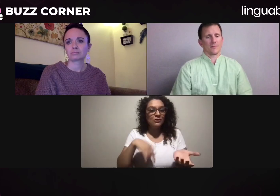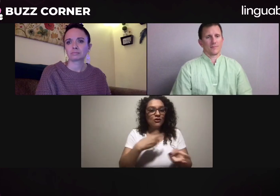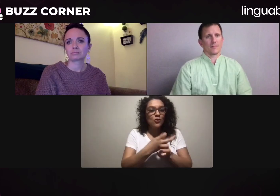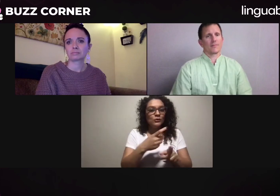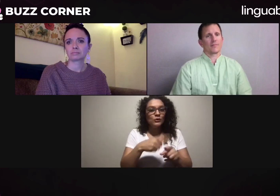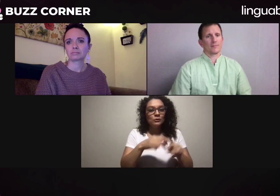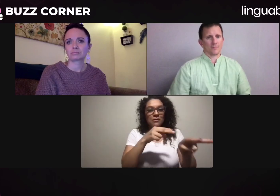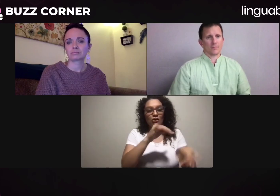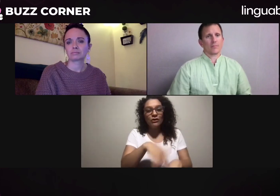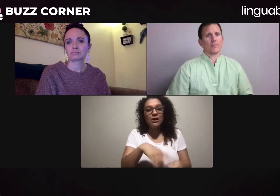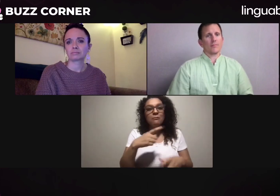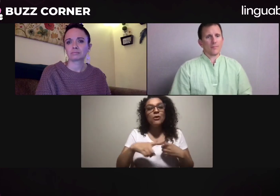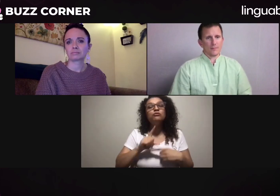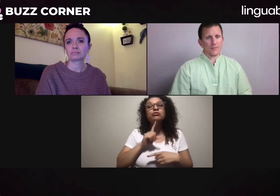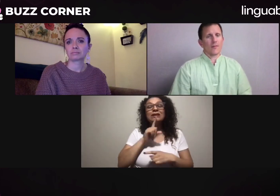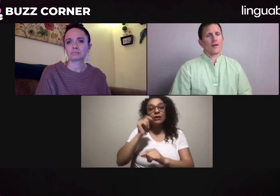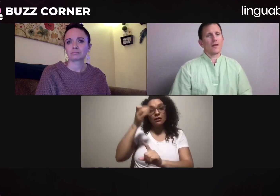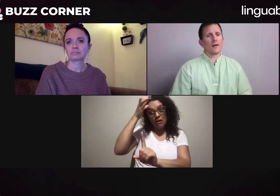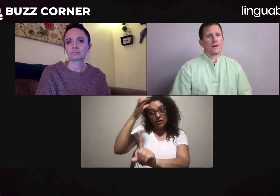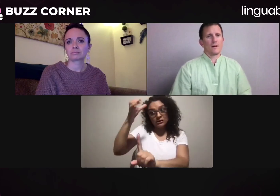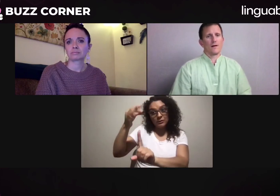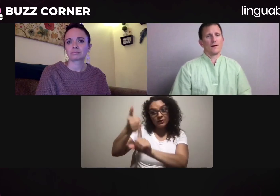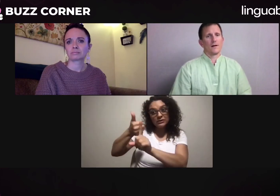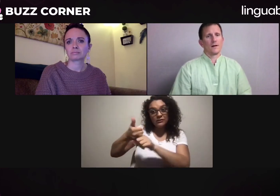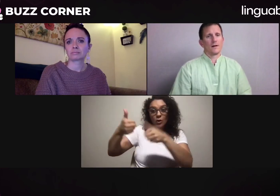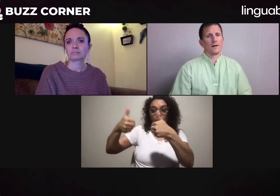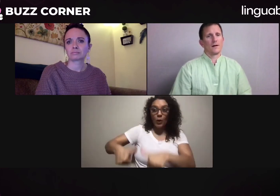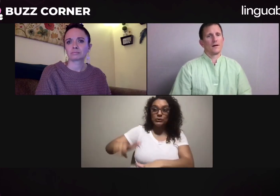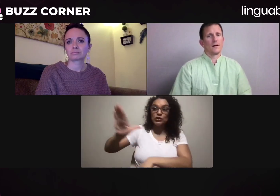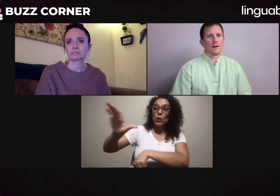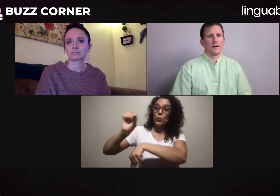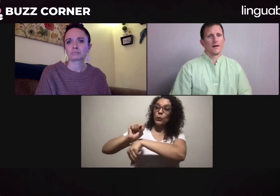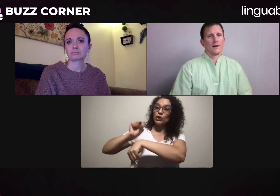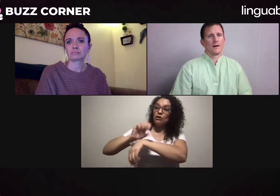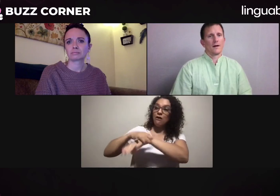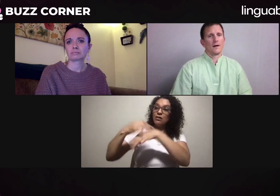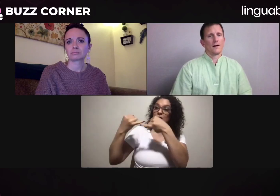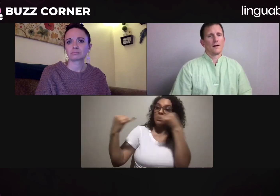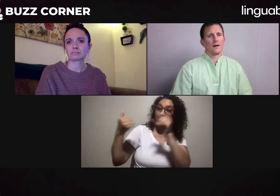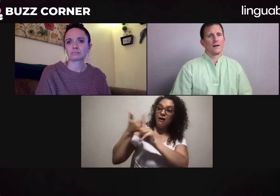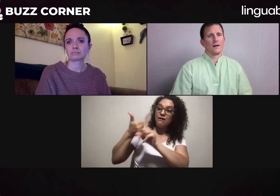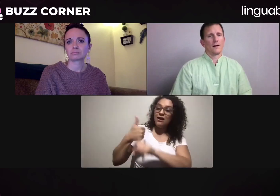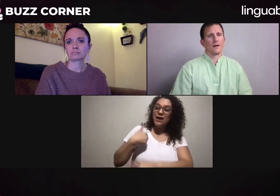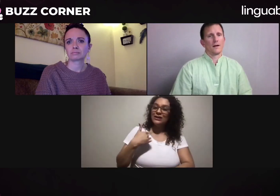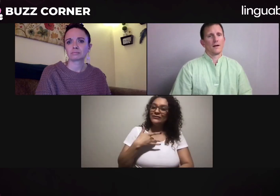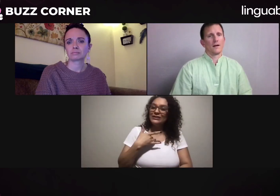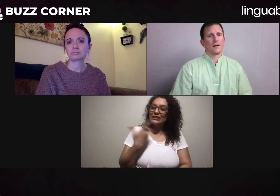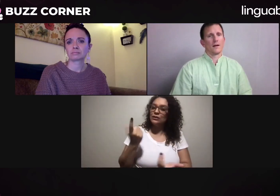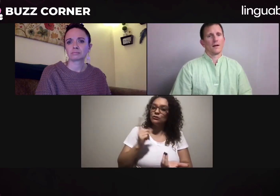It's really hard to have oversight of that. But the concept of posting your work online, I just feel like